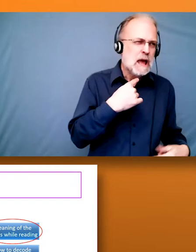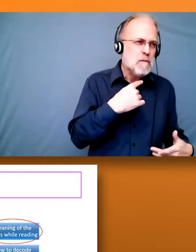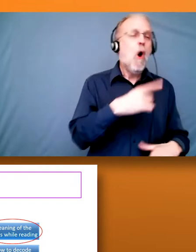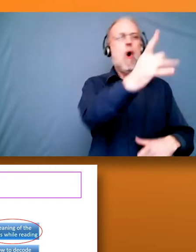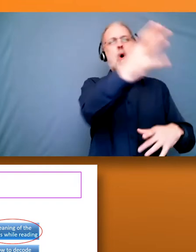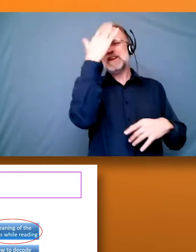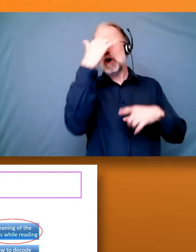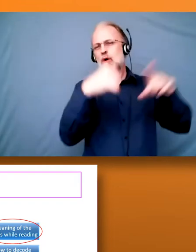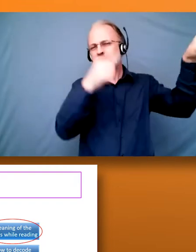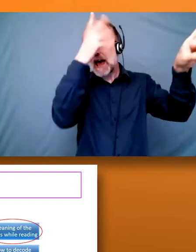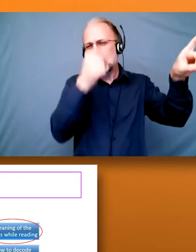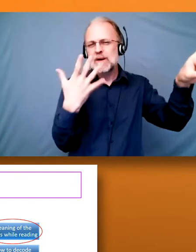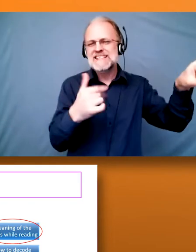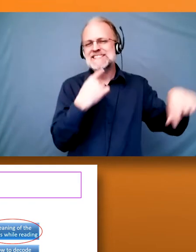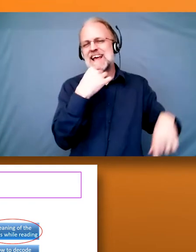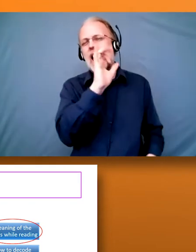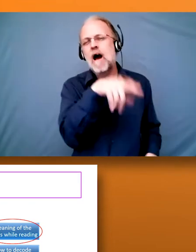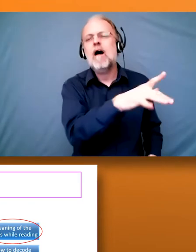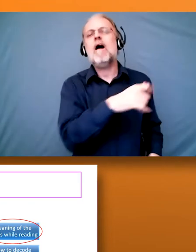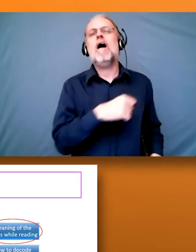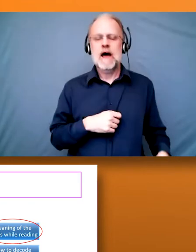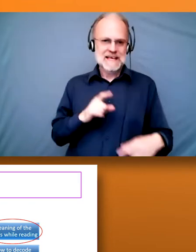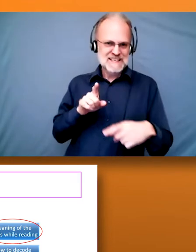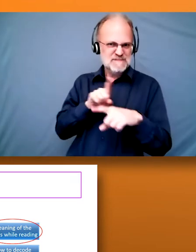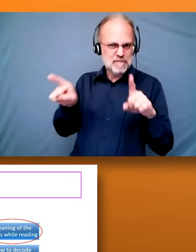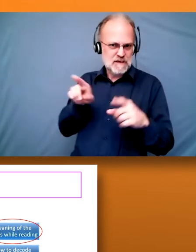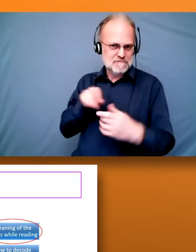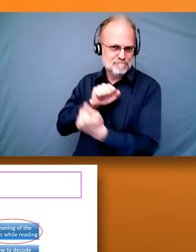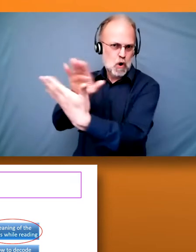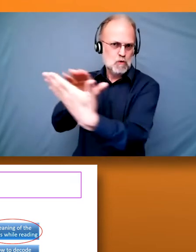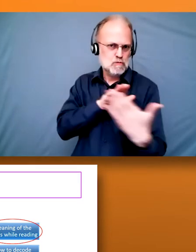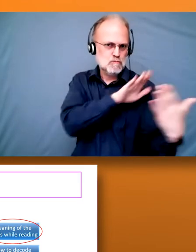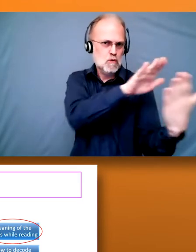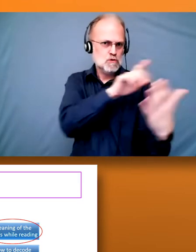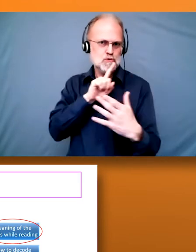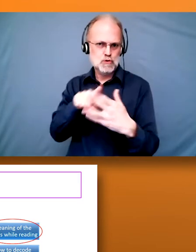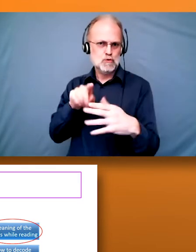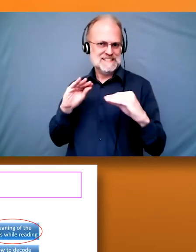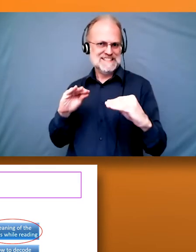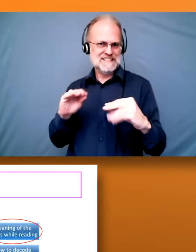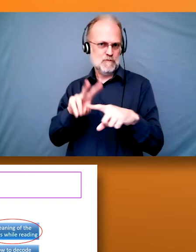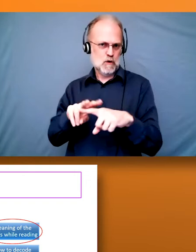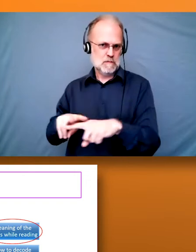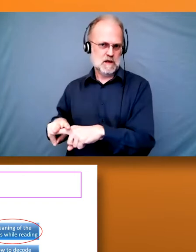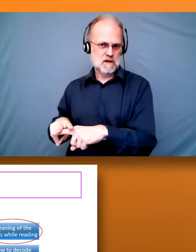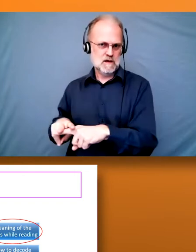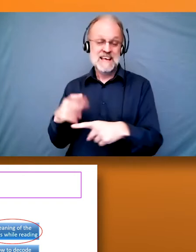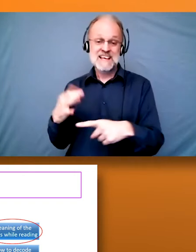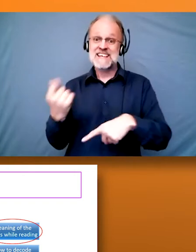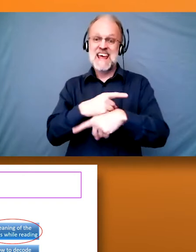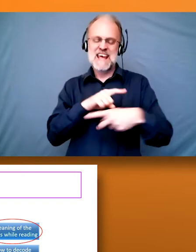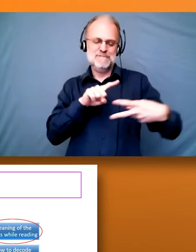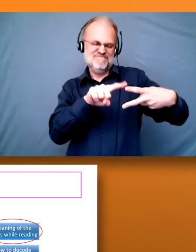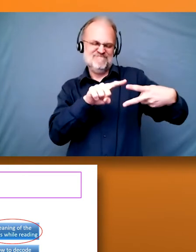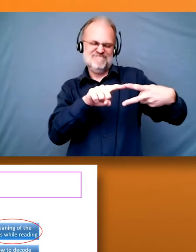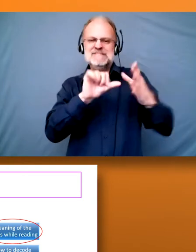so it's not really the most helpful way for them to learn vocabulary, but it is a different route. And so, but today we're really going to focus on